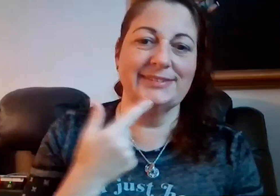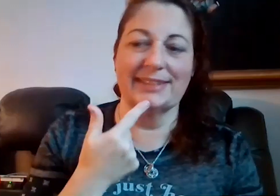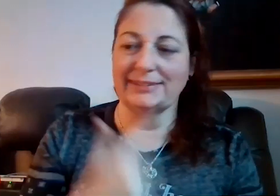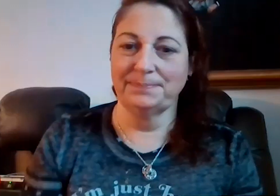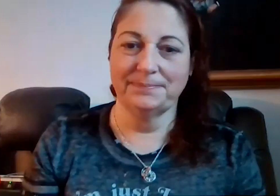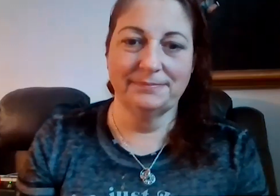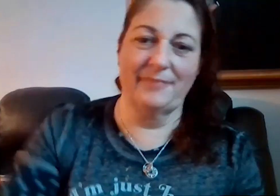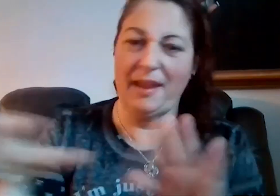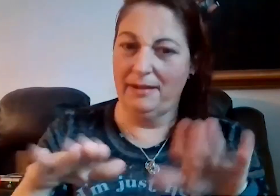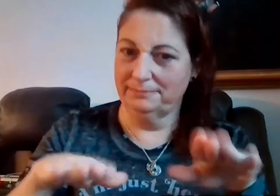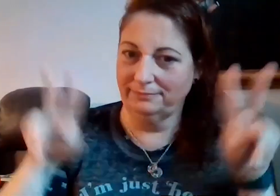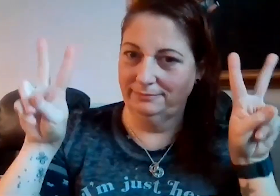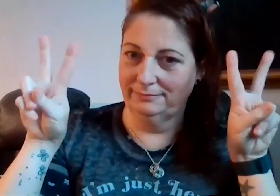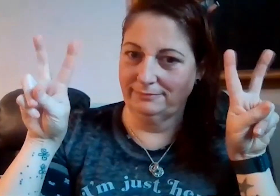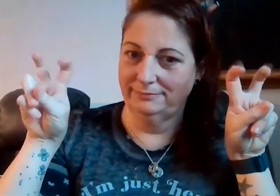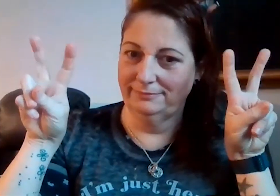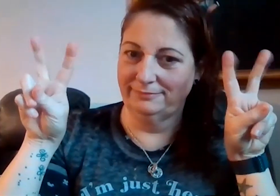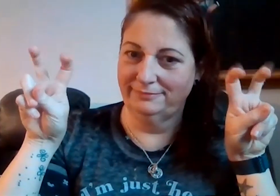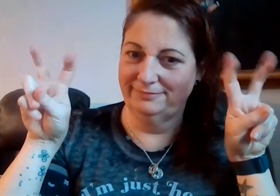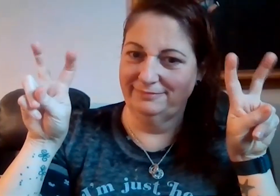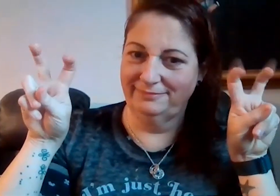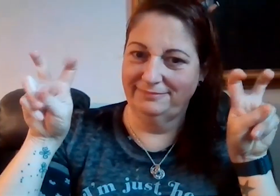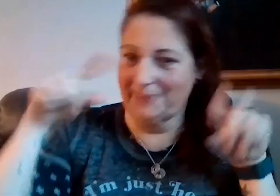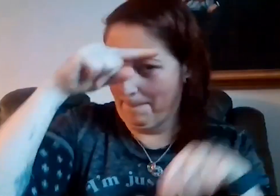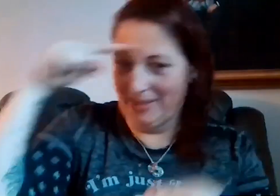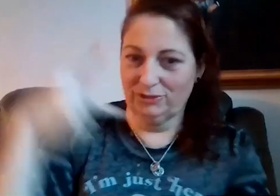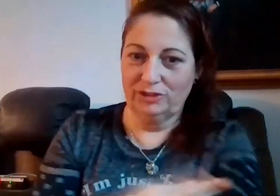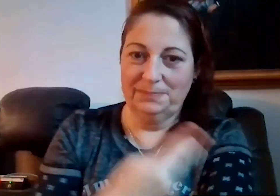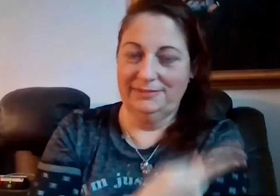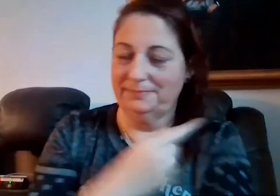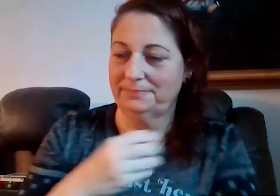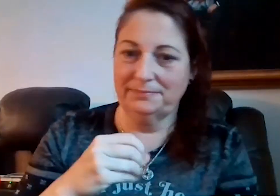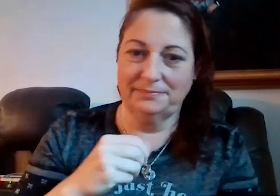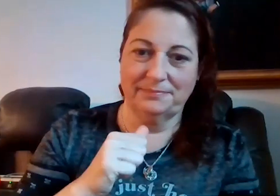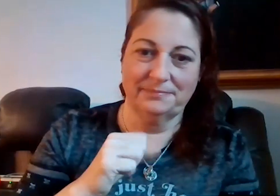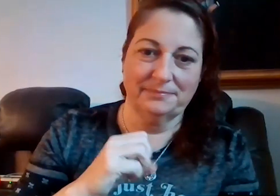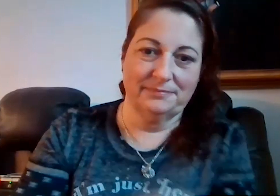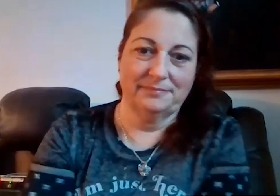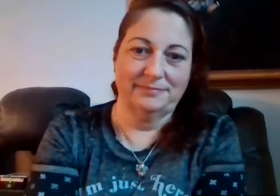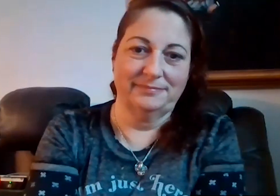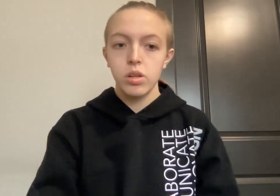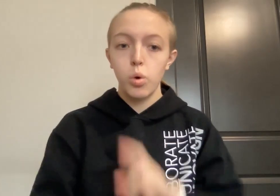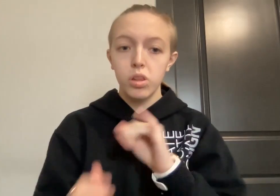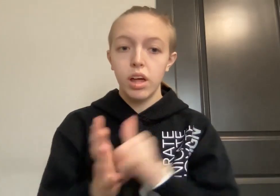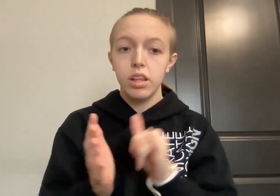I feel like they they are able to talk behind her back and she's not able to understand that. “Black sheep”